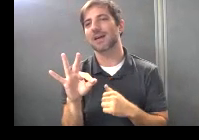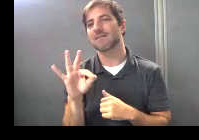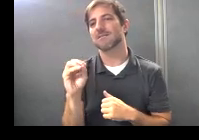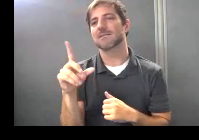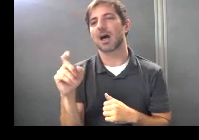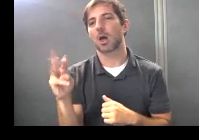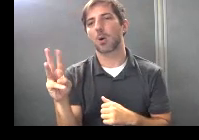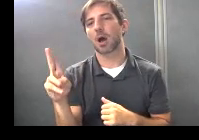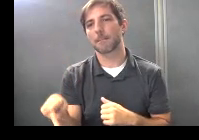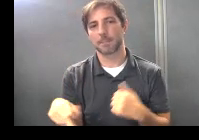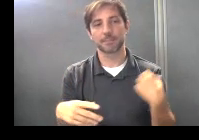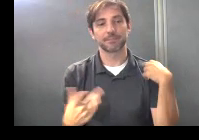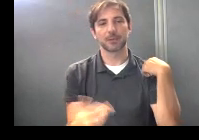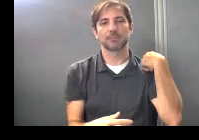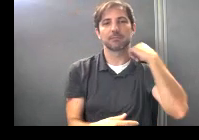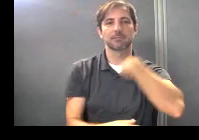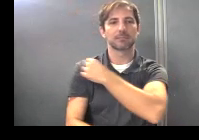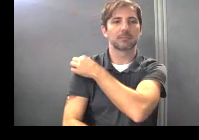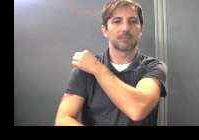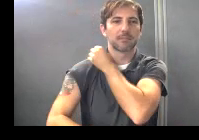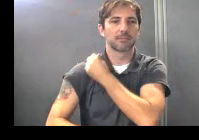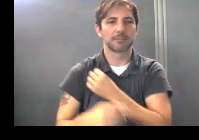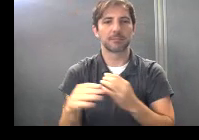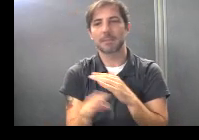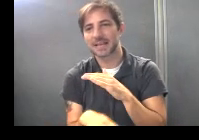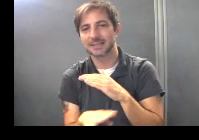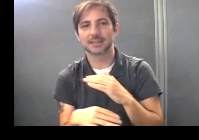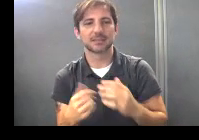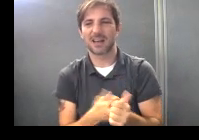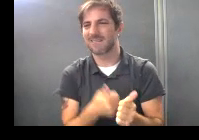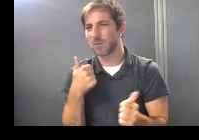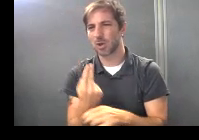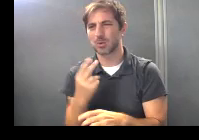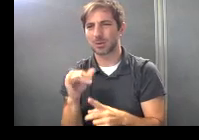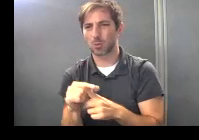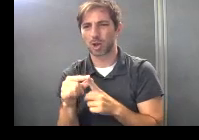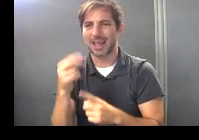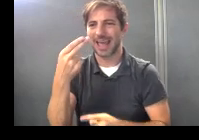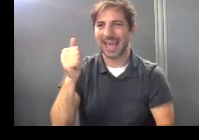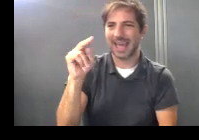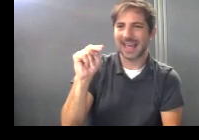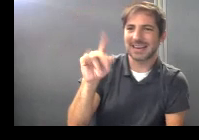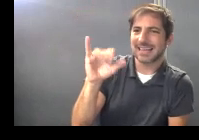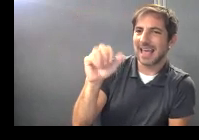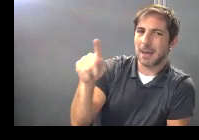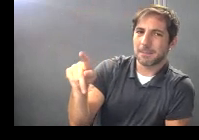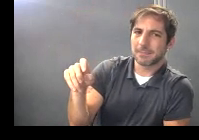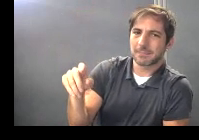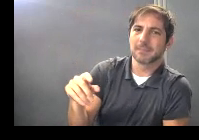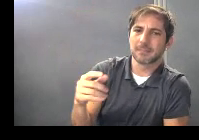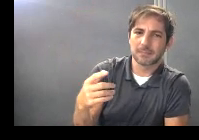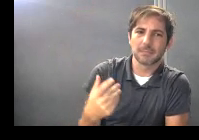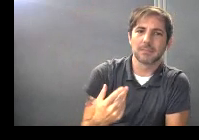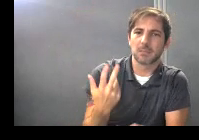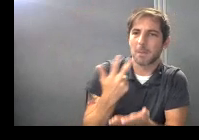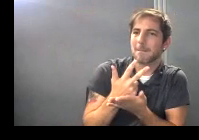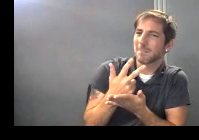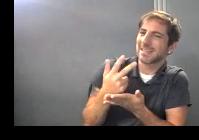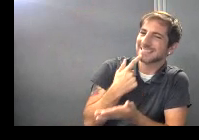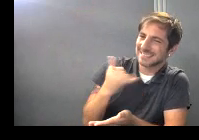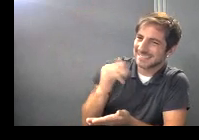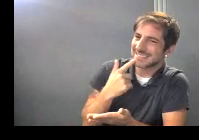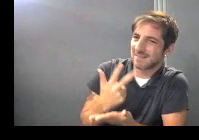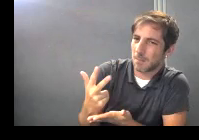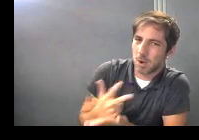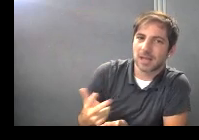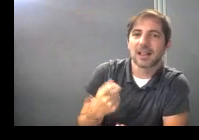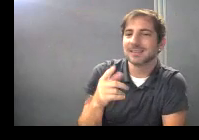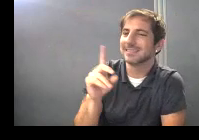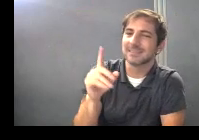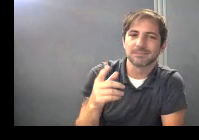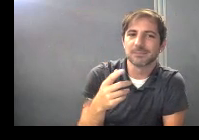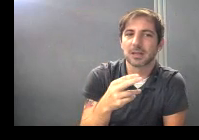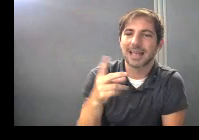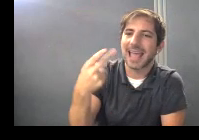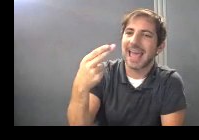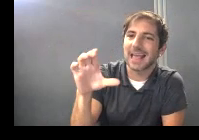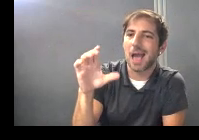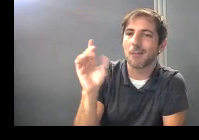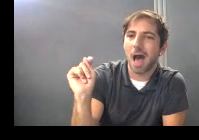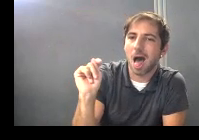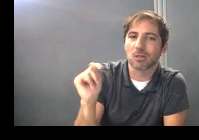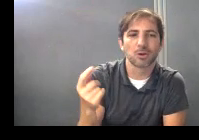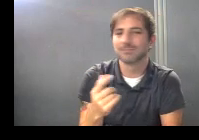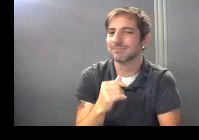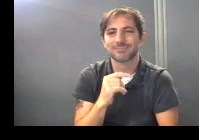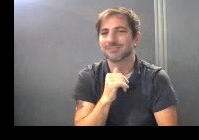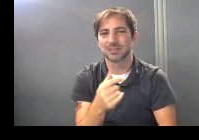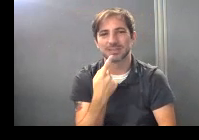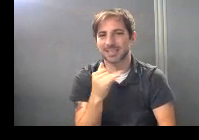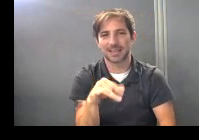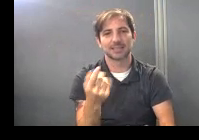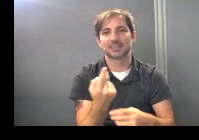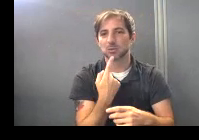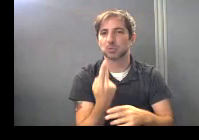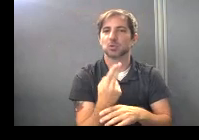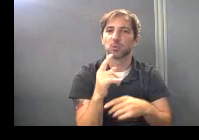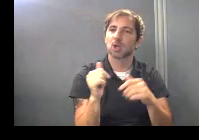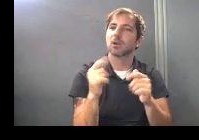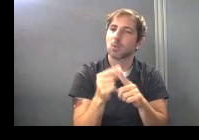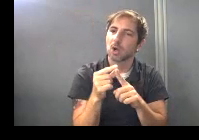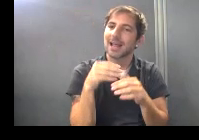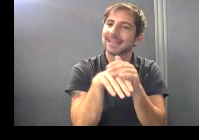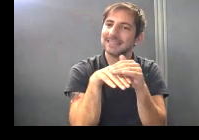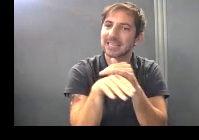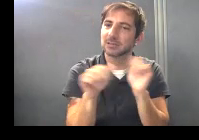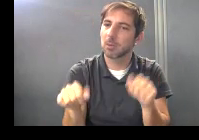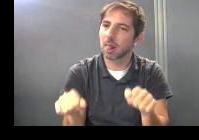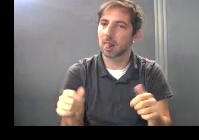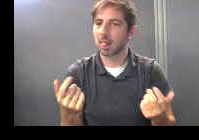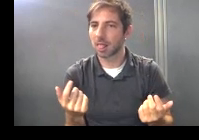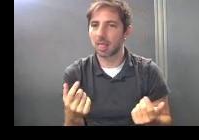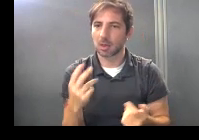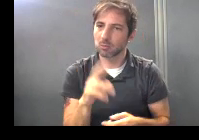BASICS, AVOID THE WORD "HANDICAPPED. "SAY ACCESSIBLE PARKING, ACCESSIBLE RESTROOM.